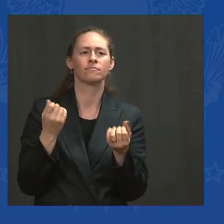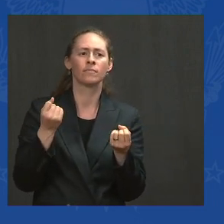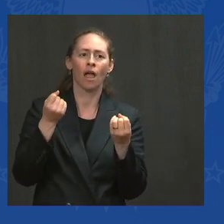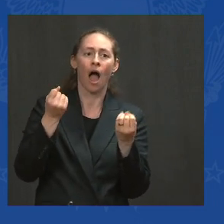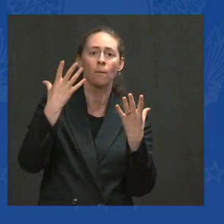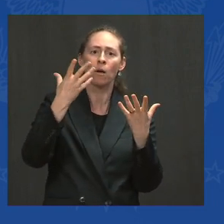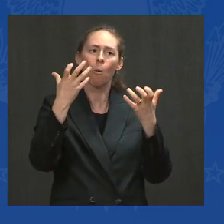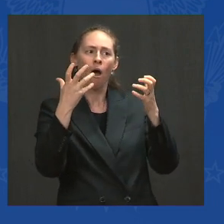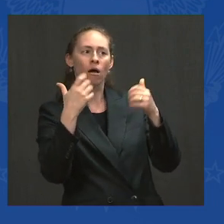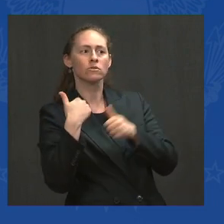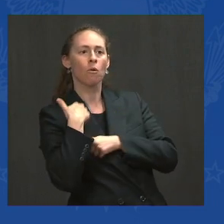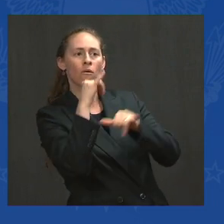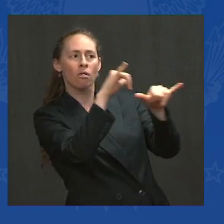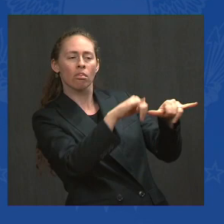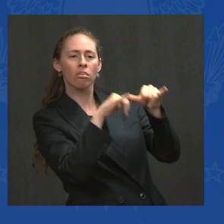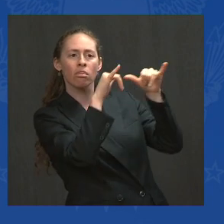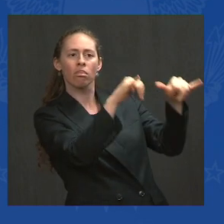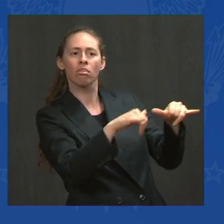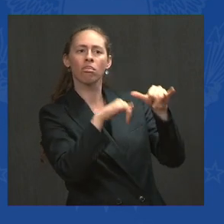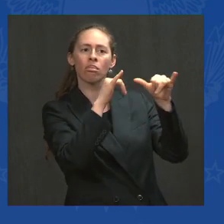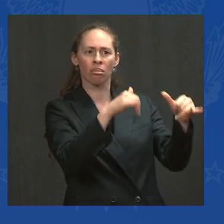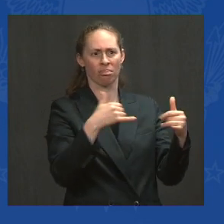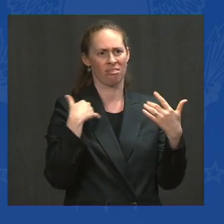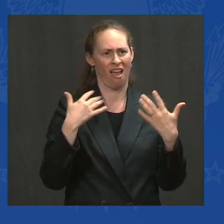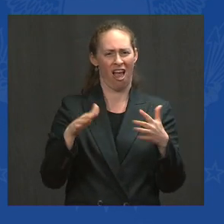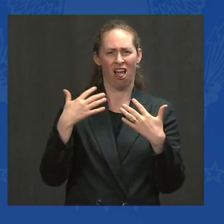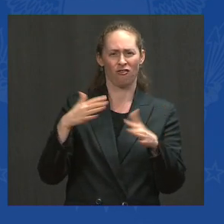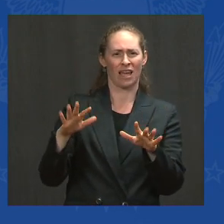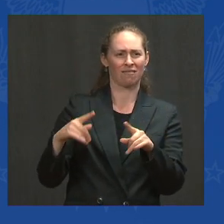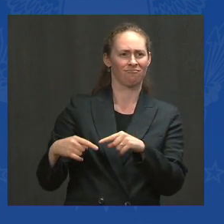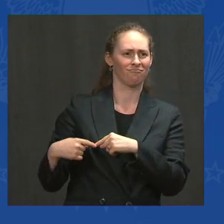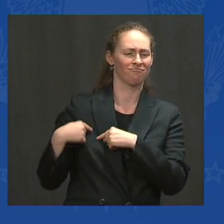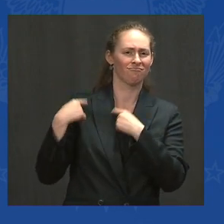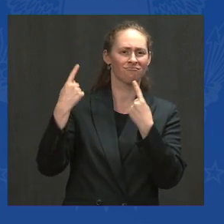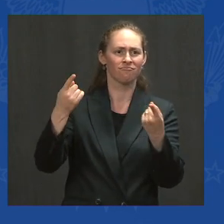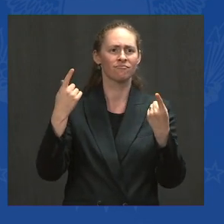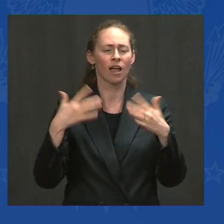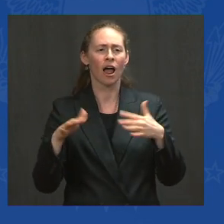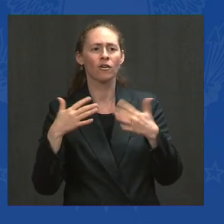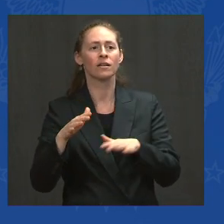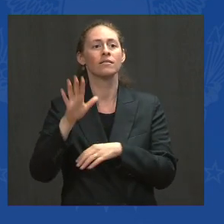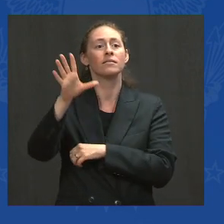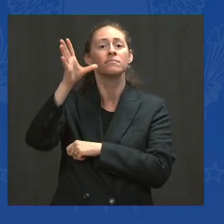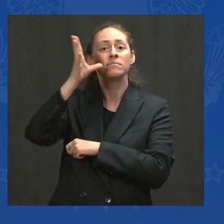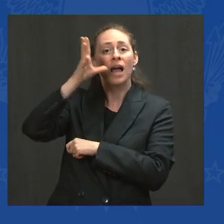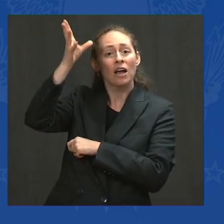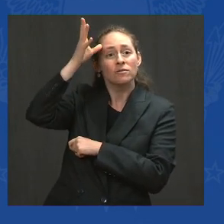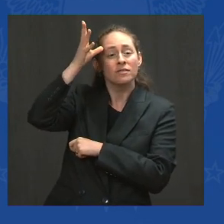Already we have members of our military whose parents fought in Afghanistan 20 years ago.